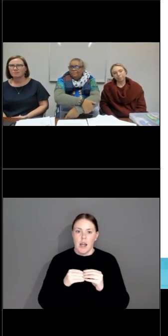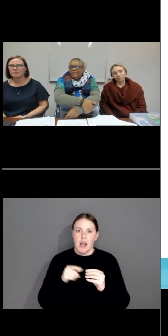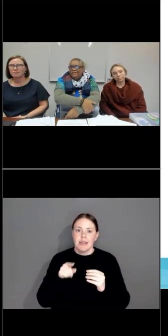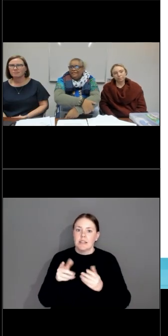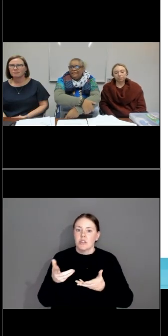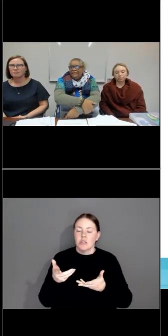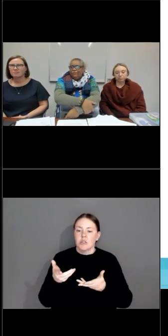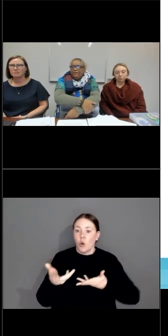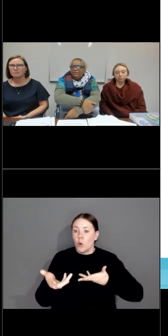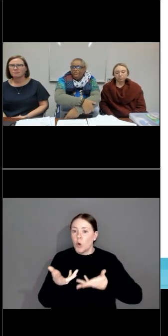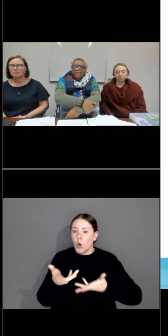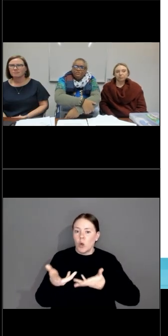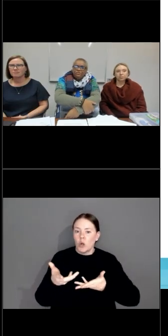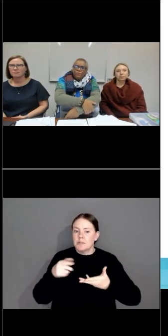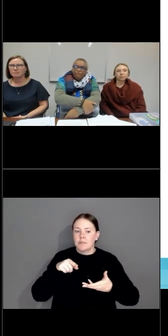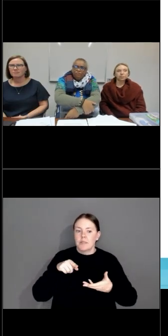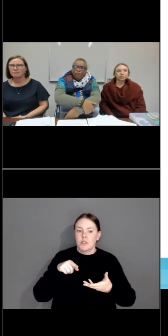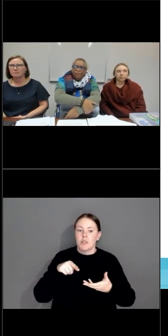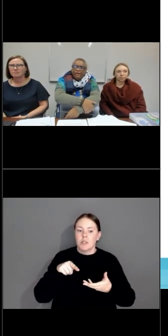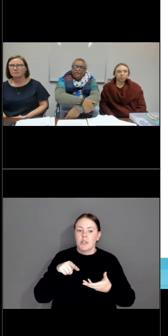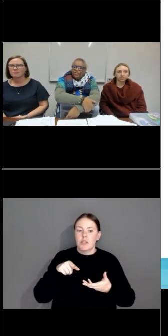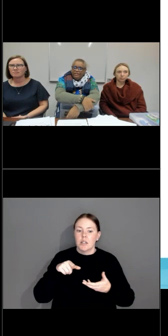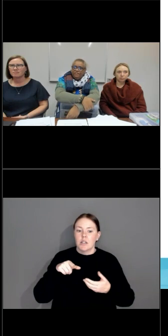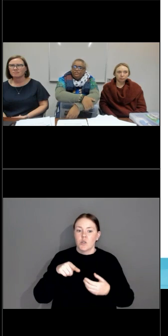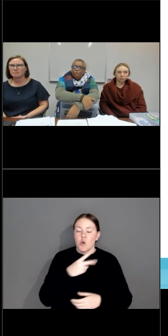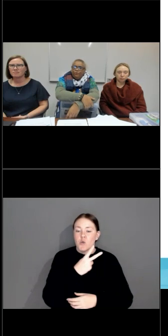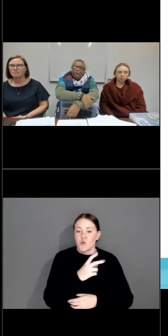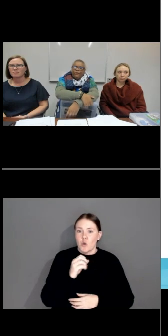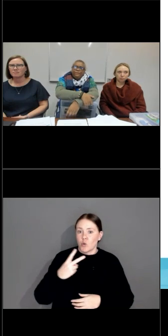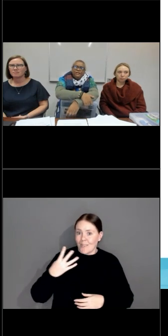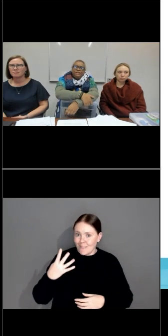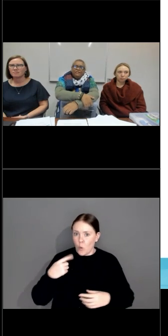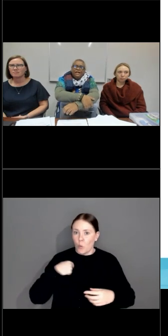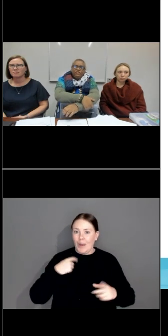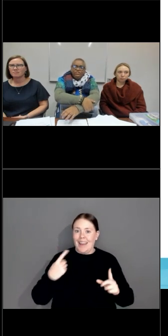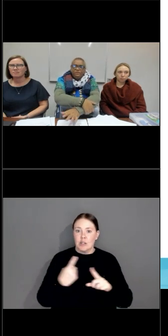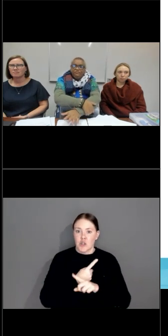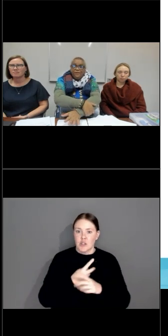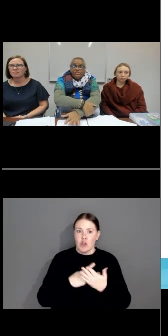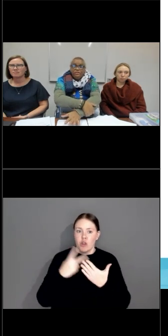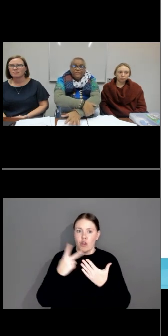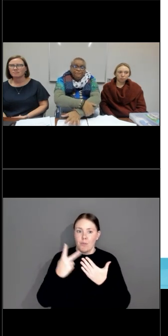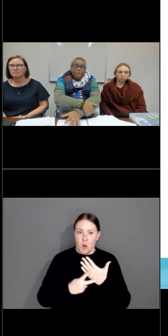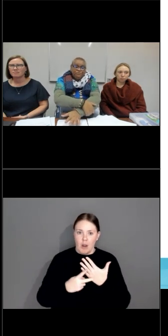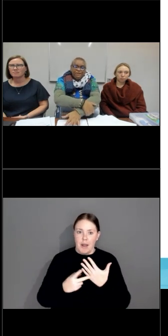basically we're in 2024 we're changing the program so last year if you actually came to a training